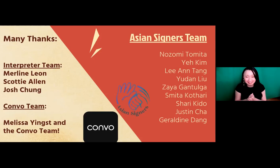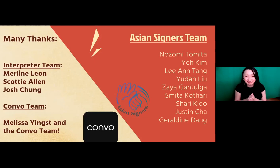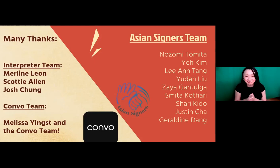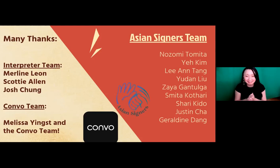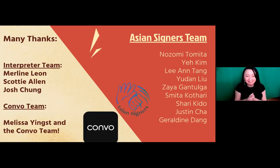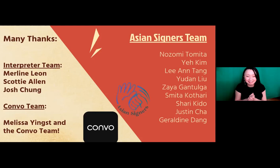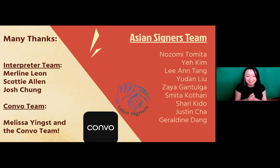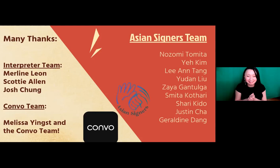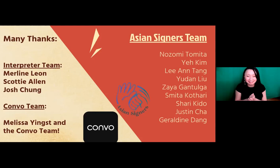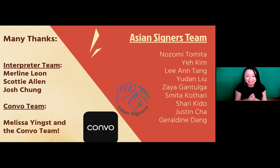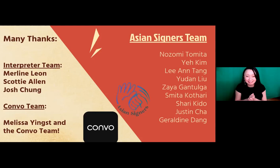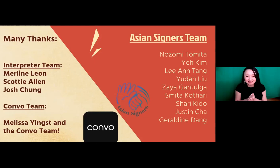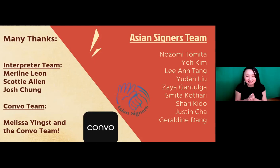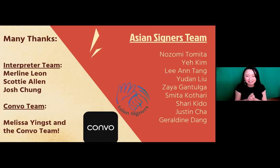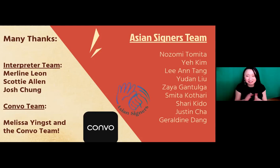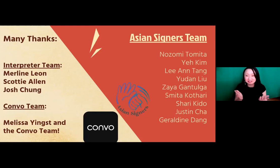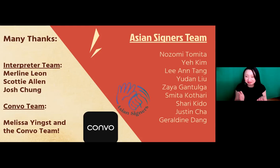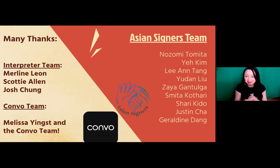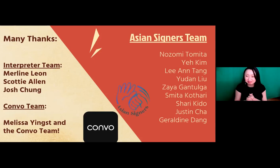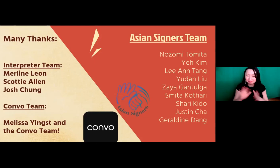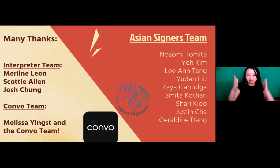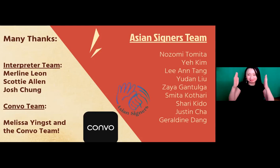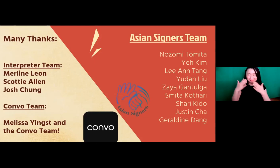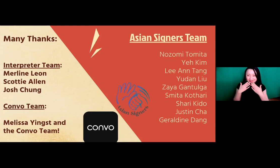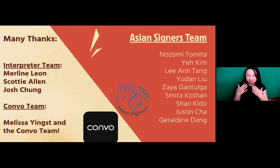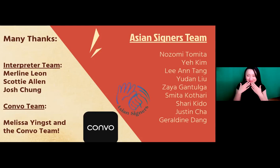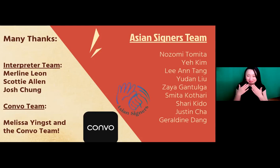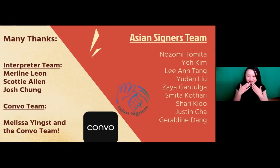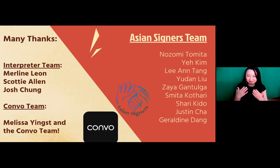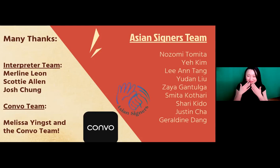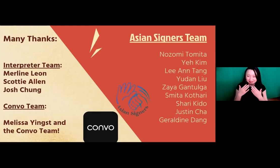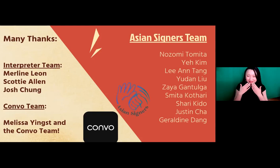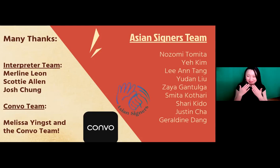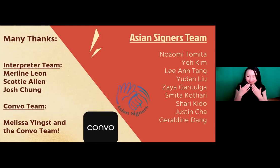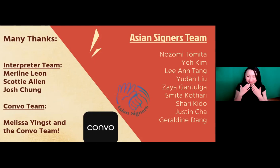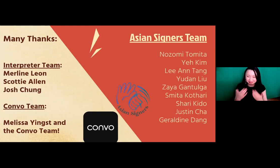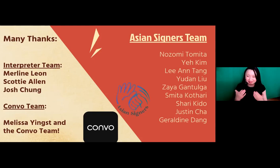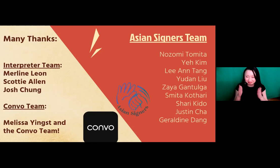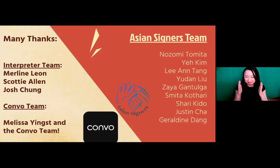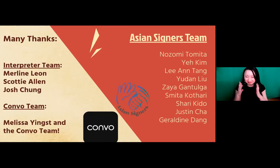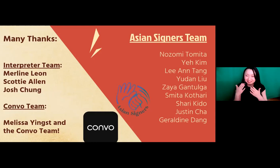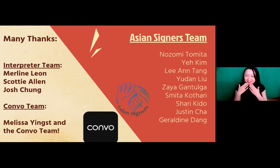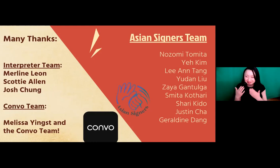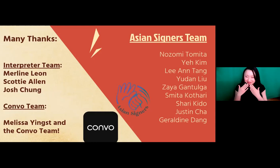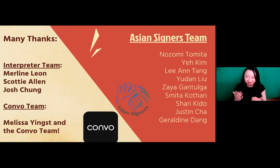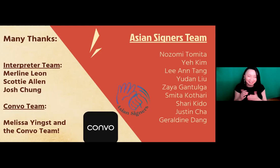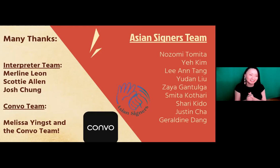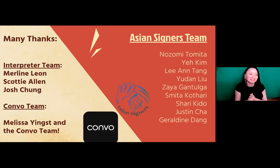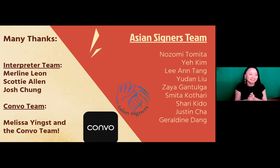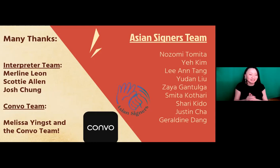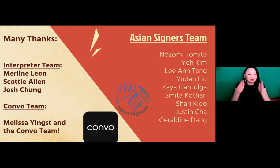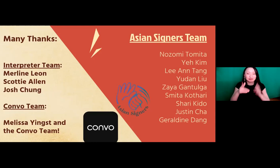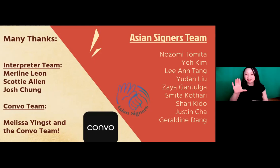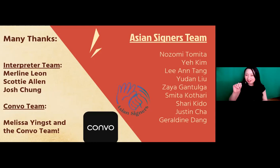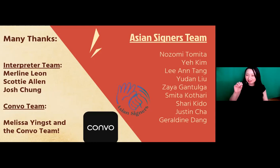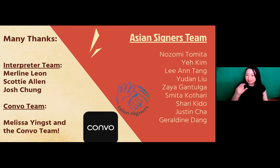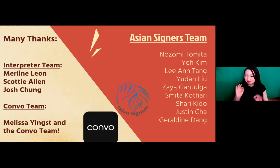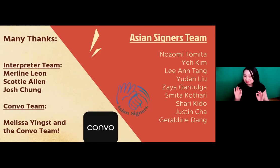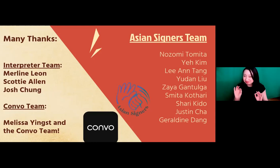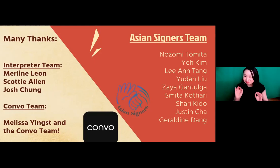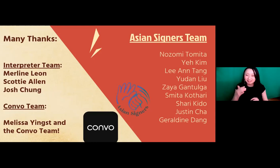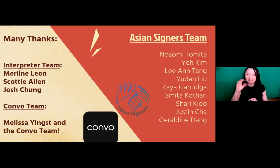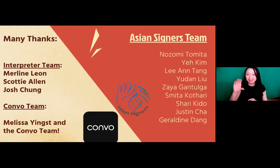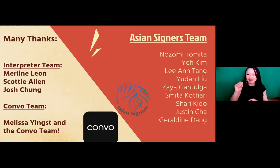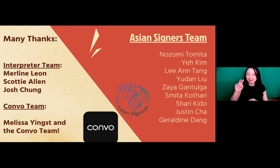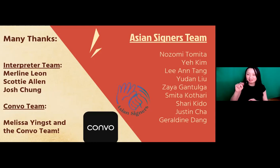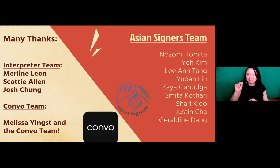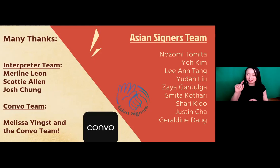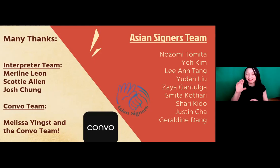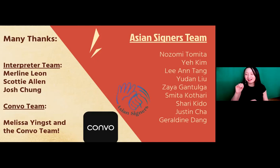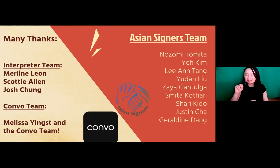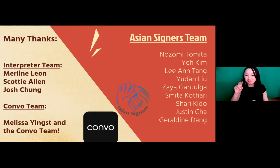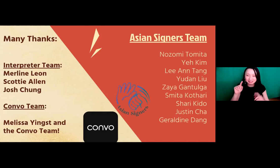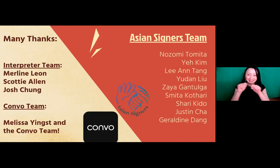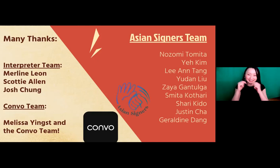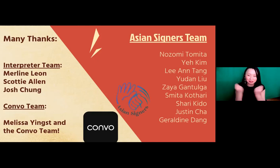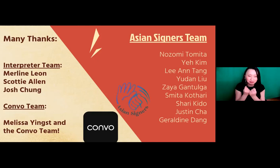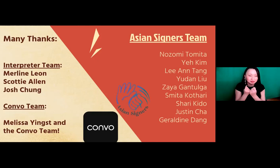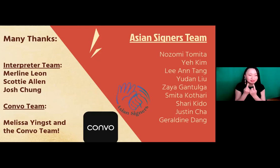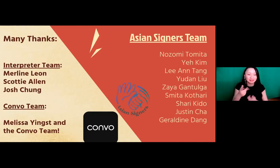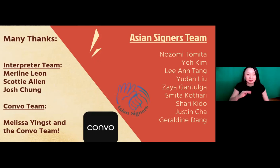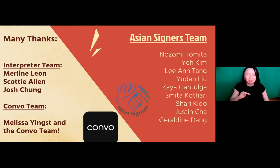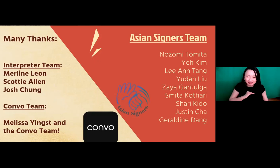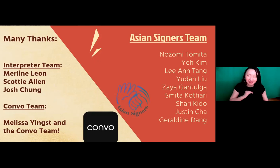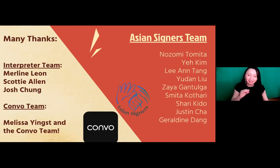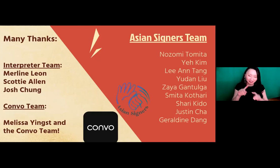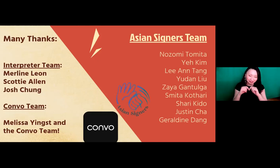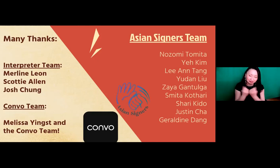so we can thank you guys. We'd also like to thank the combo team as